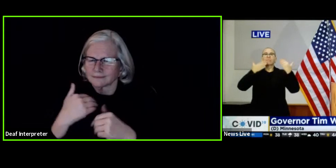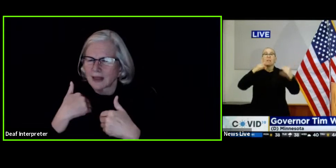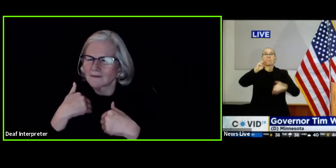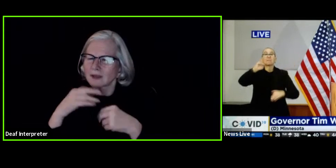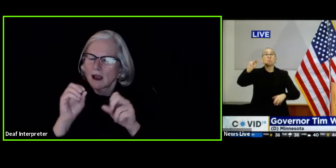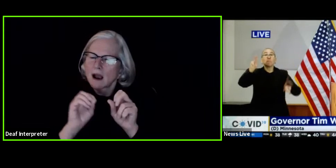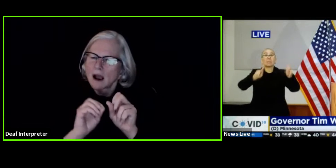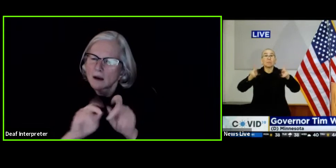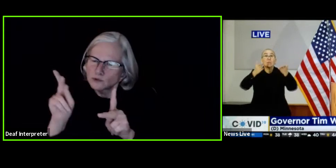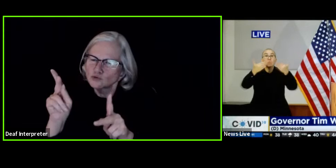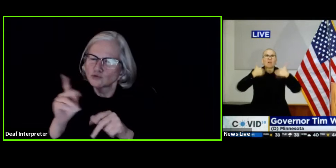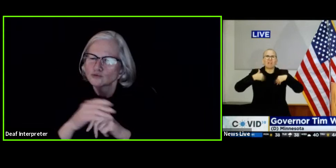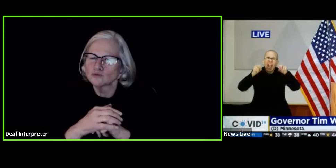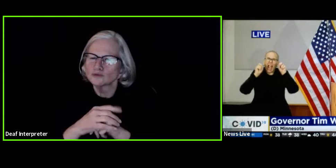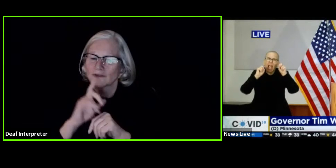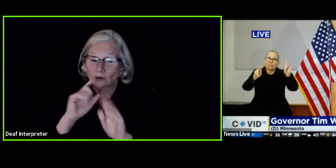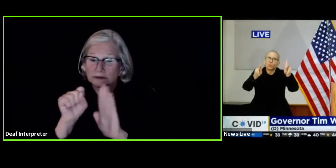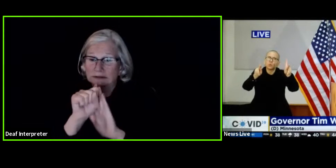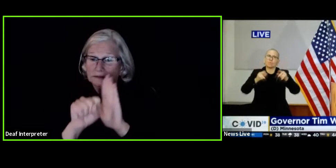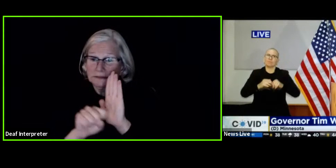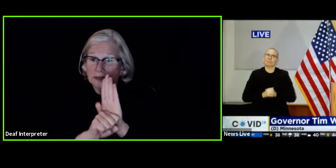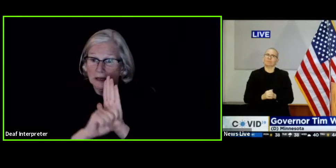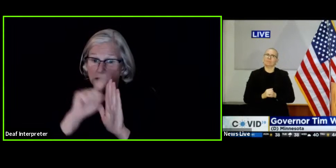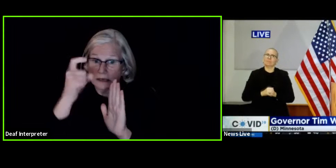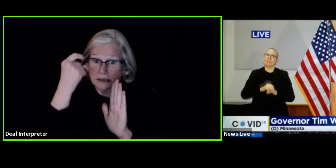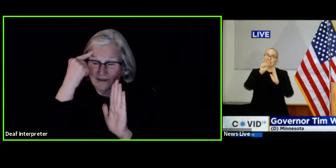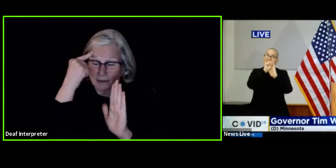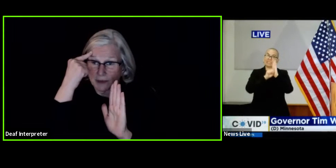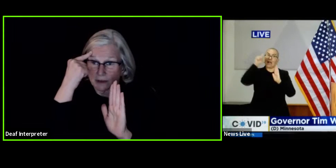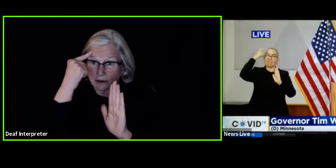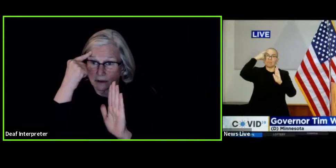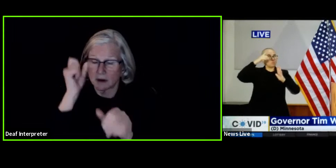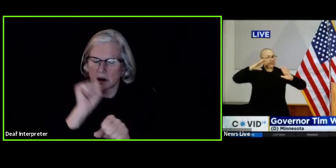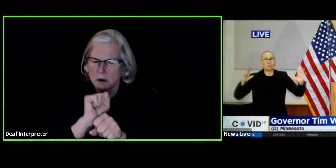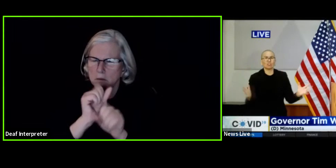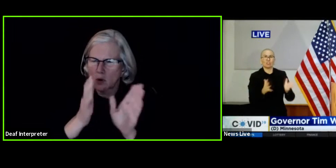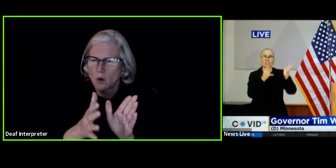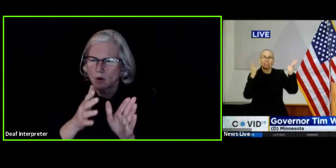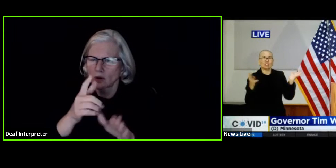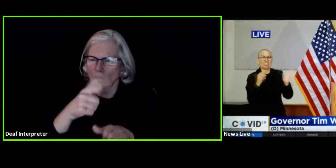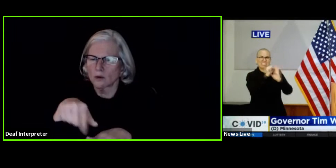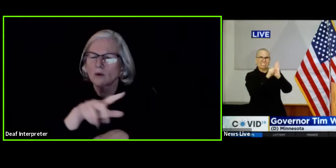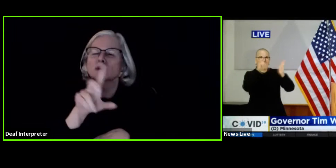I'M GOING TO ENCOURAGE STATE GOVERNMENT EMPLOYEES TO DOWNLOAD THIS APP. I NOTICED WE HAD FOLKS FROM THE GOVERNOR'S